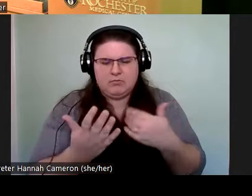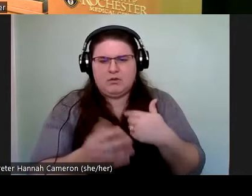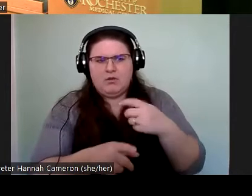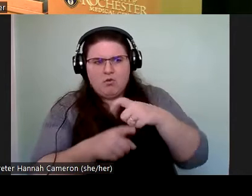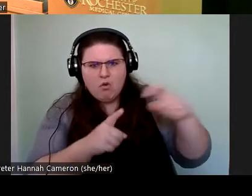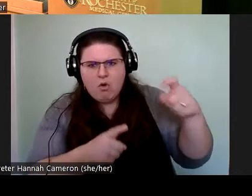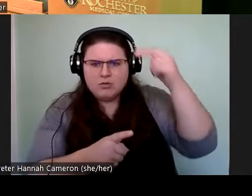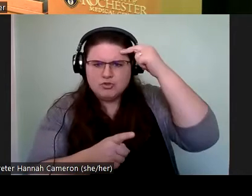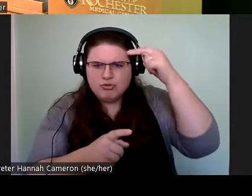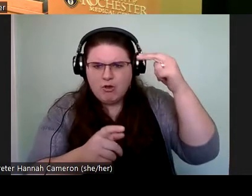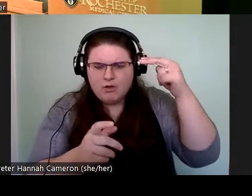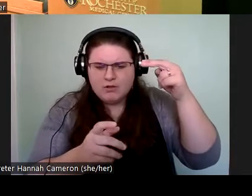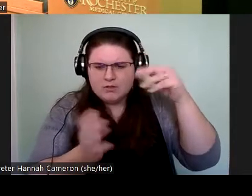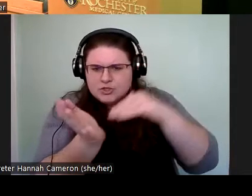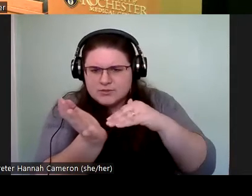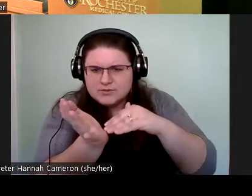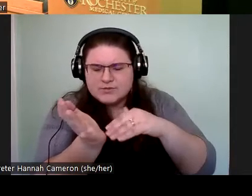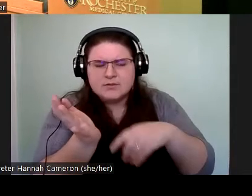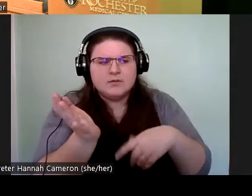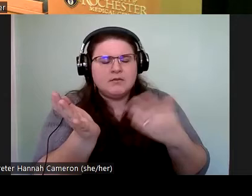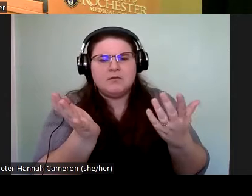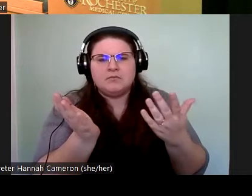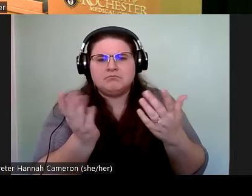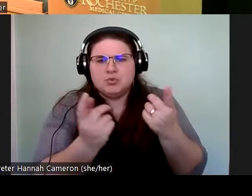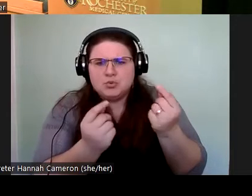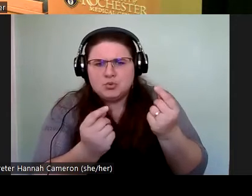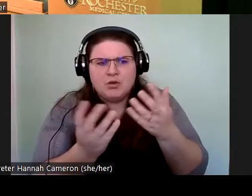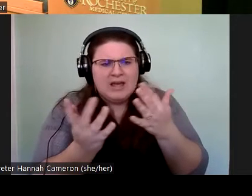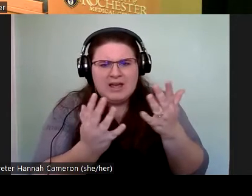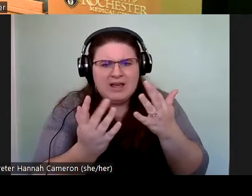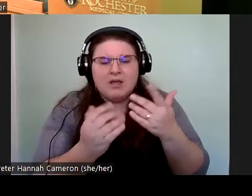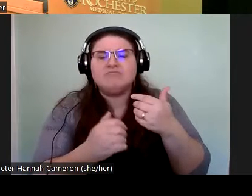was going on and ask what I could do um and then he was hospitalized for a week and they discovered